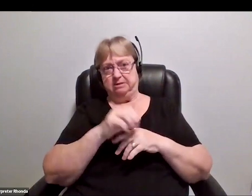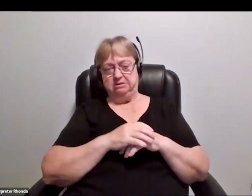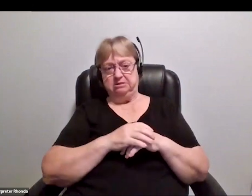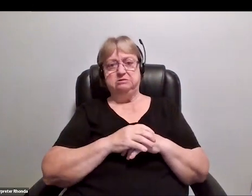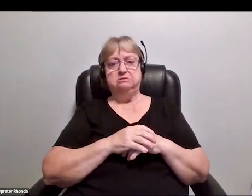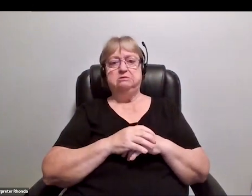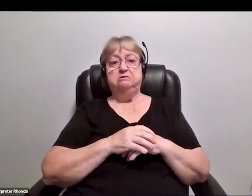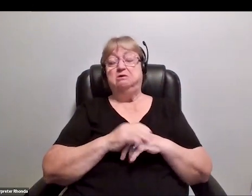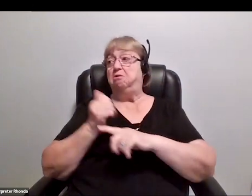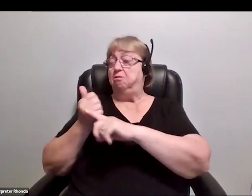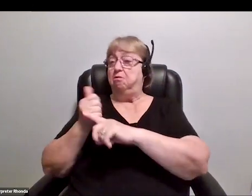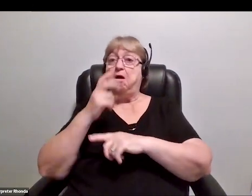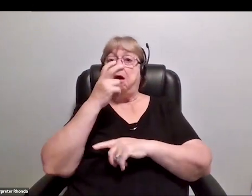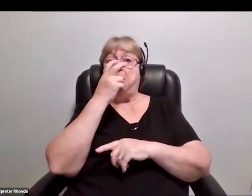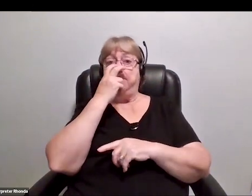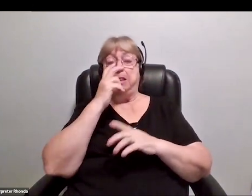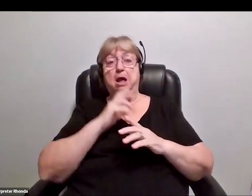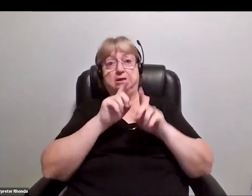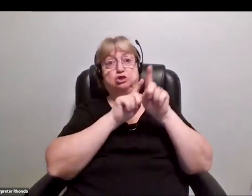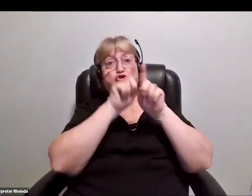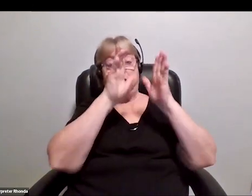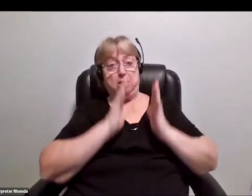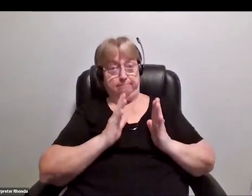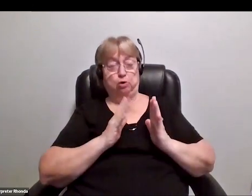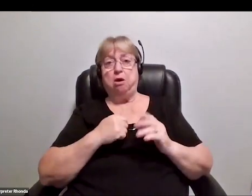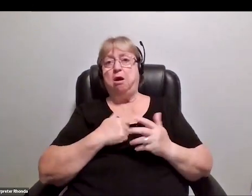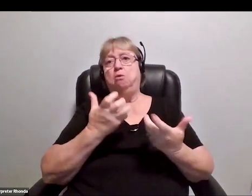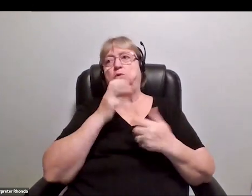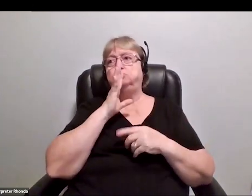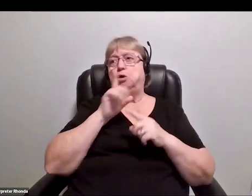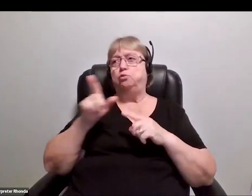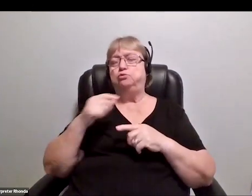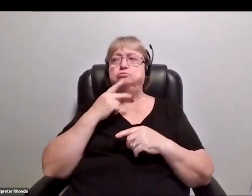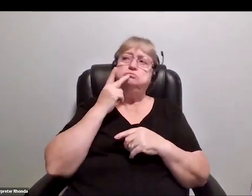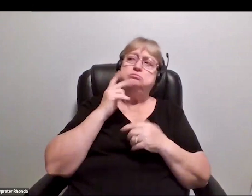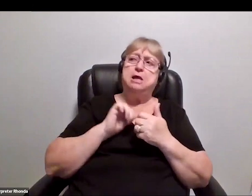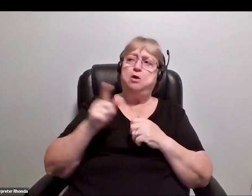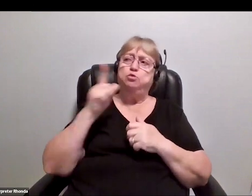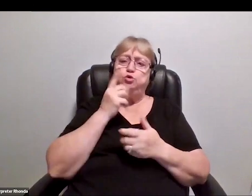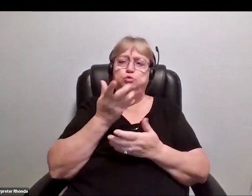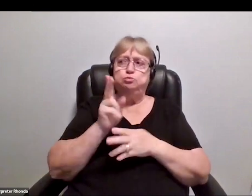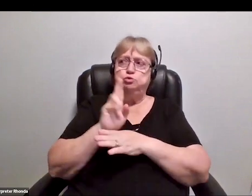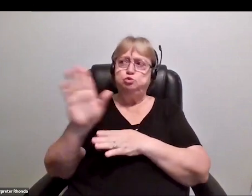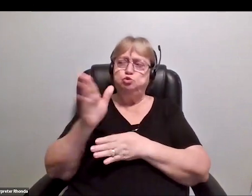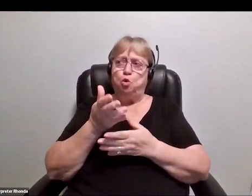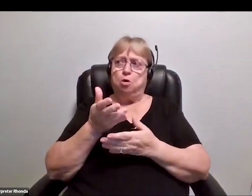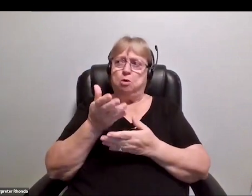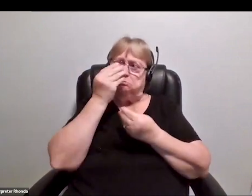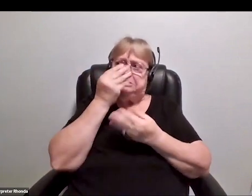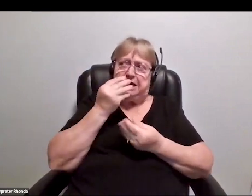Her being a blind astronomer, I wanted to talk to her and see how she interacts with data. She uses sonification, so she uses sound